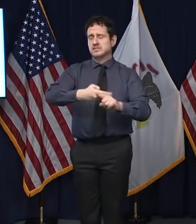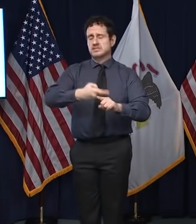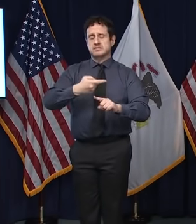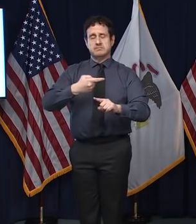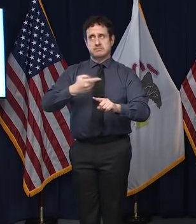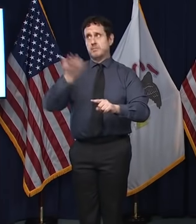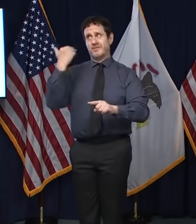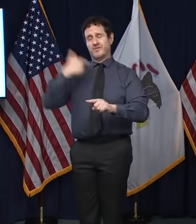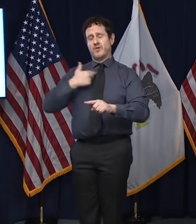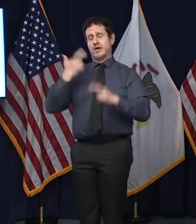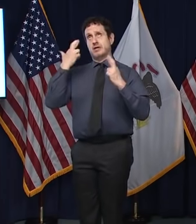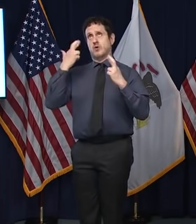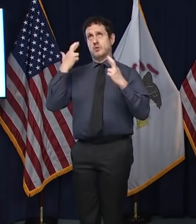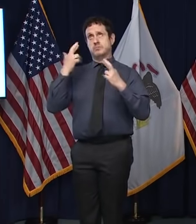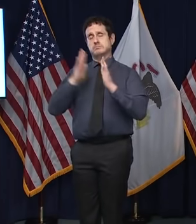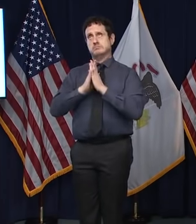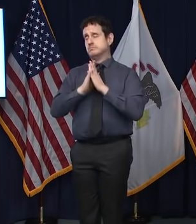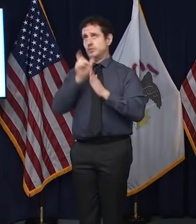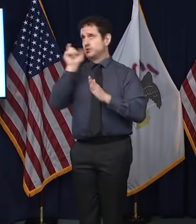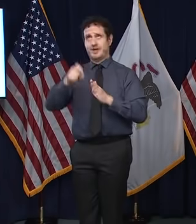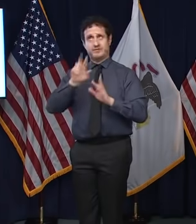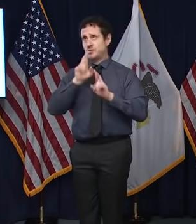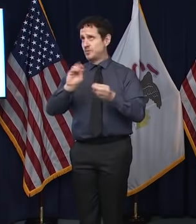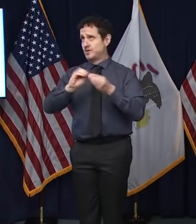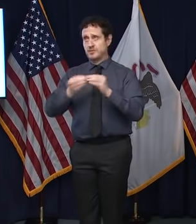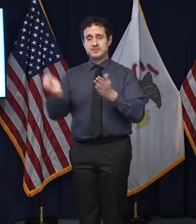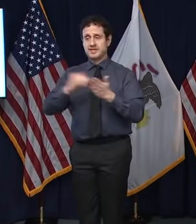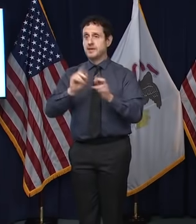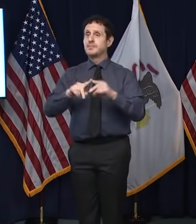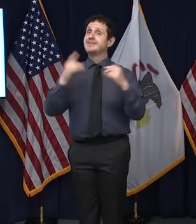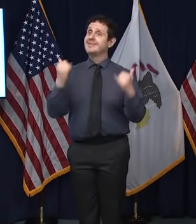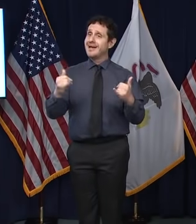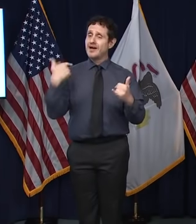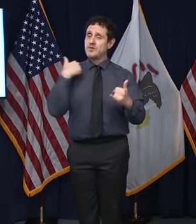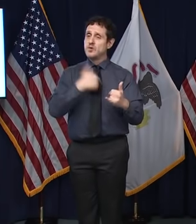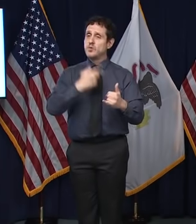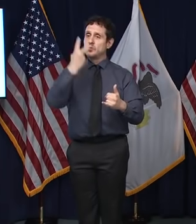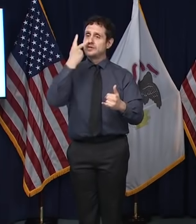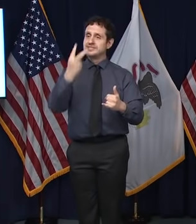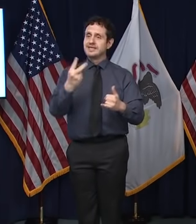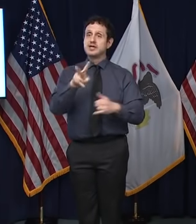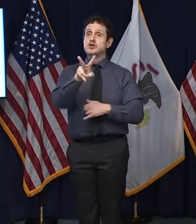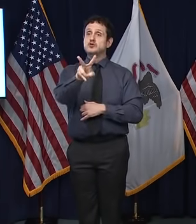during press briefings and I